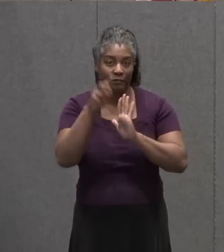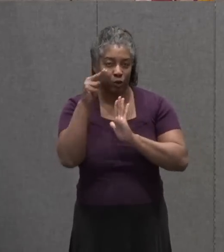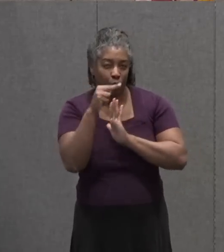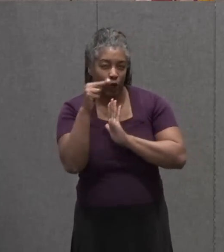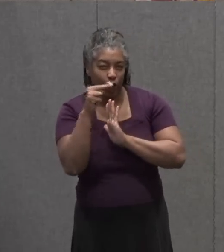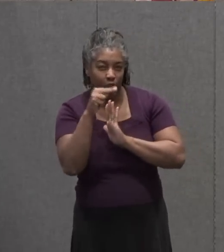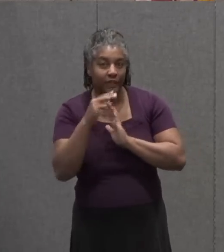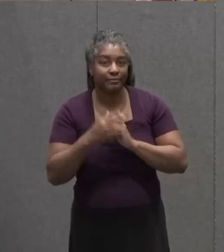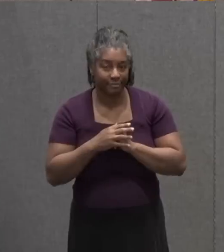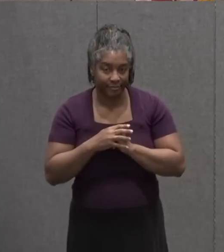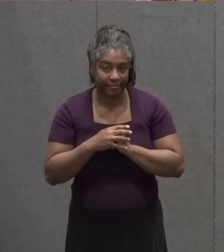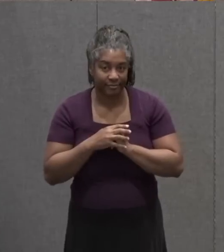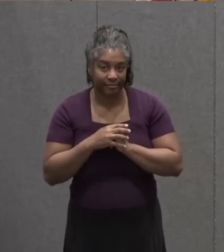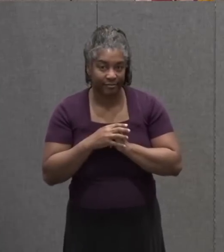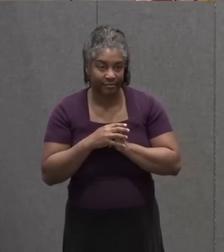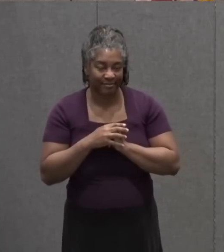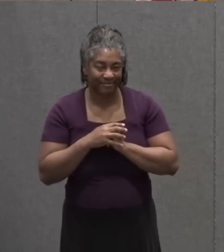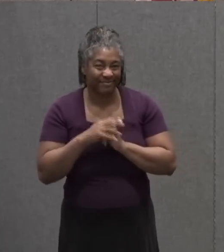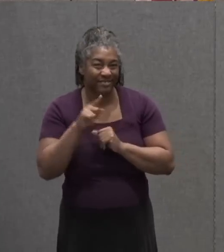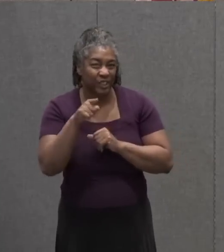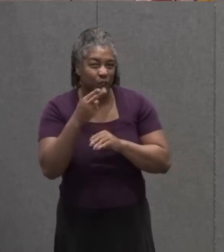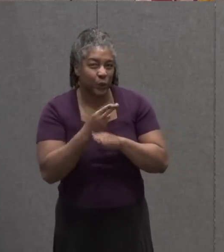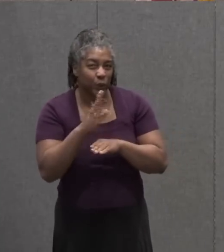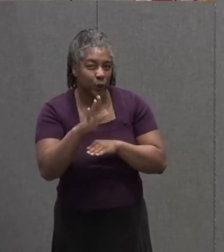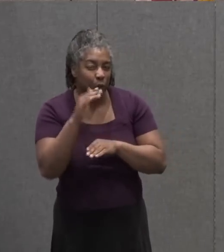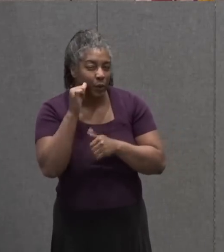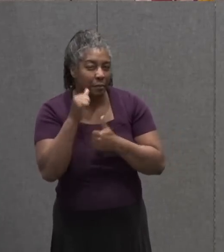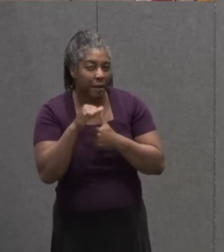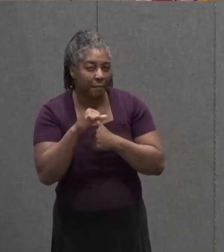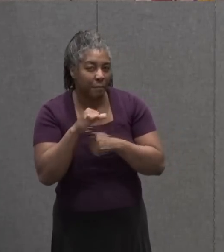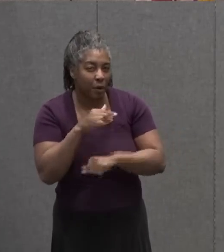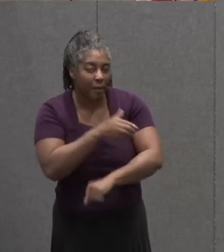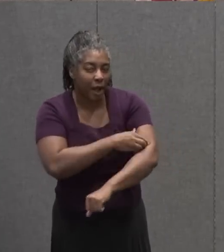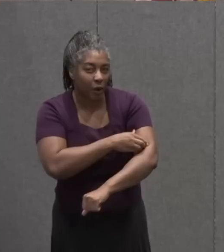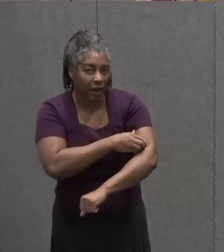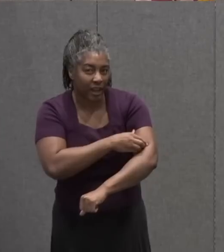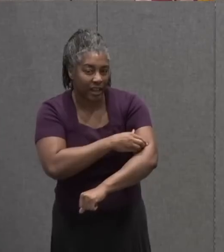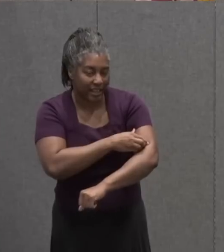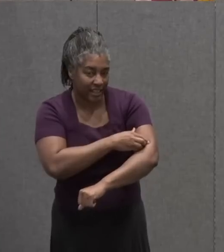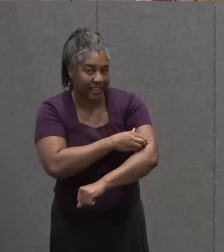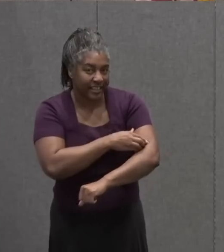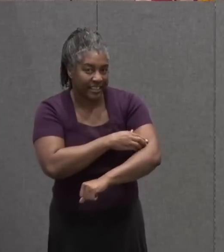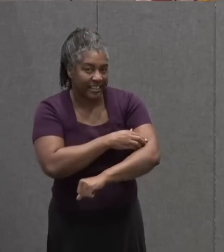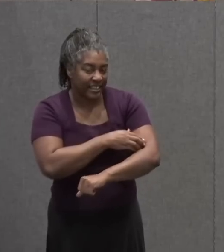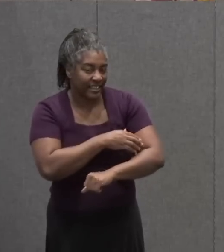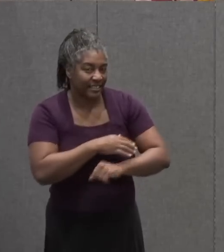we're gonna use our remember power okay, I'll count for us while we use